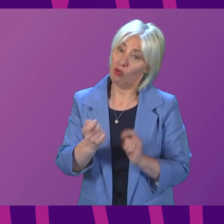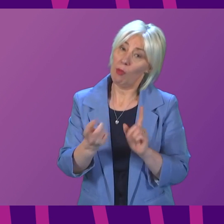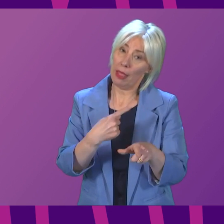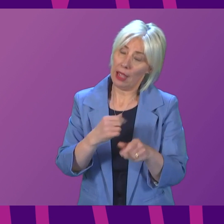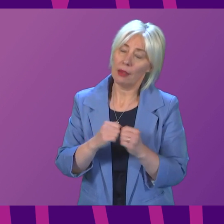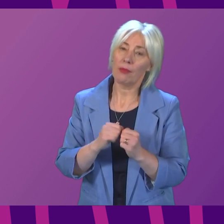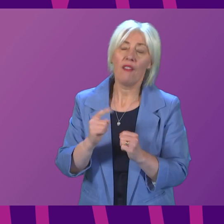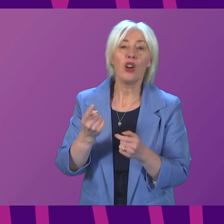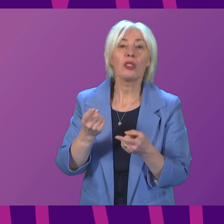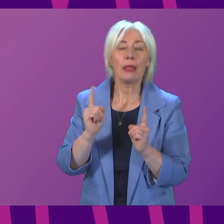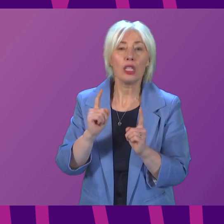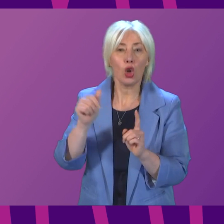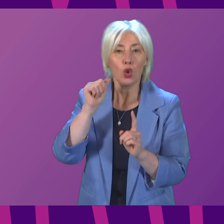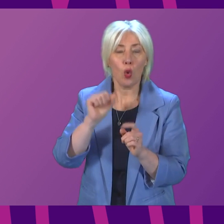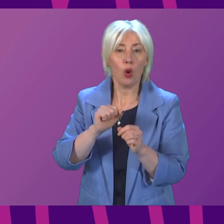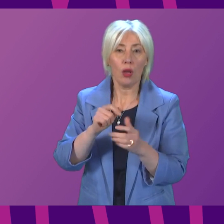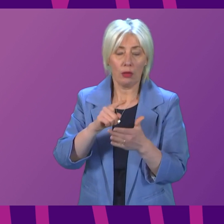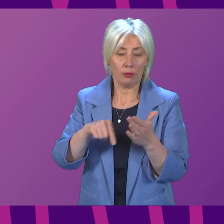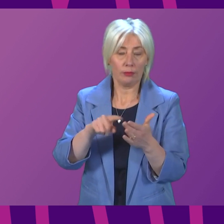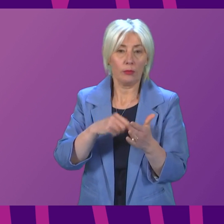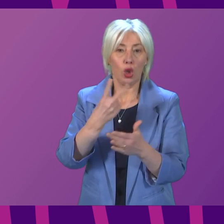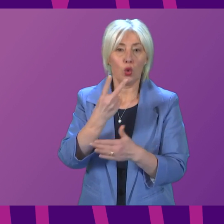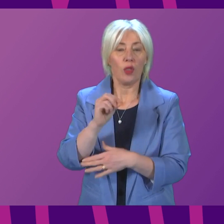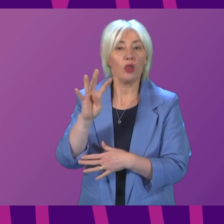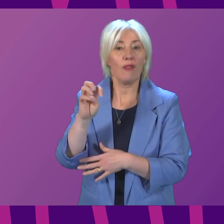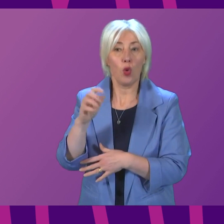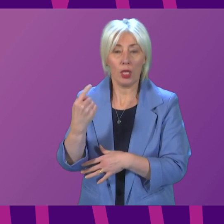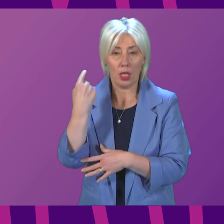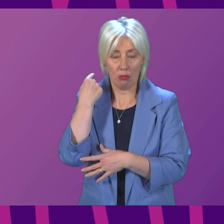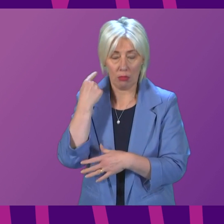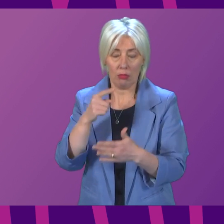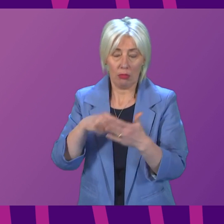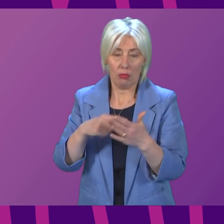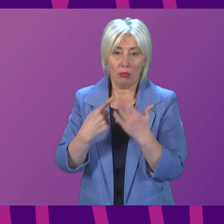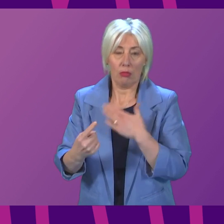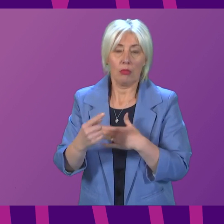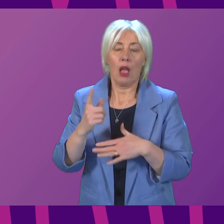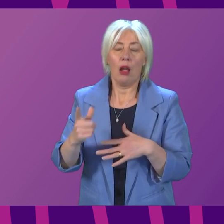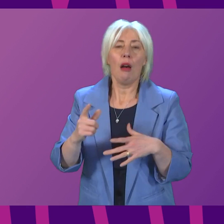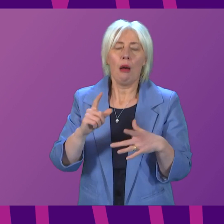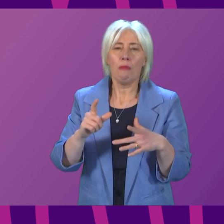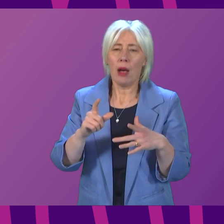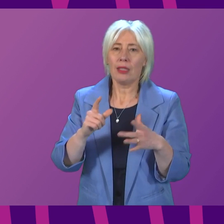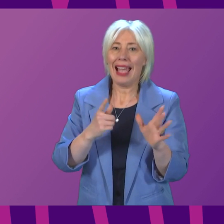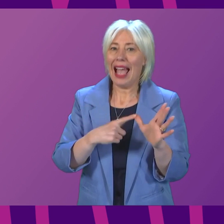She will be aware that, since the referendum in 2014, a number of promises that were made by the no campaign, including Mr Sarwar’s party, have been broken, including those on